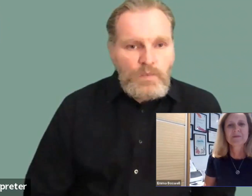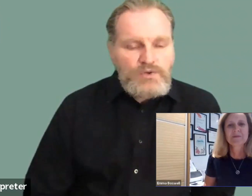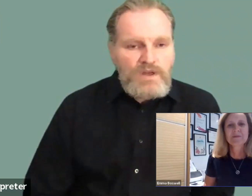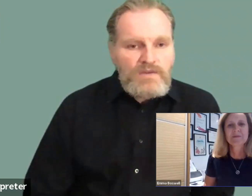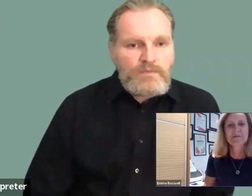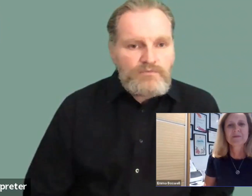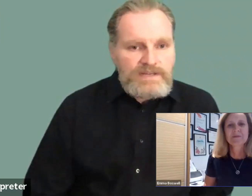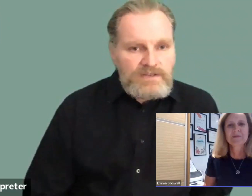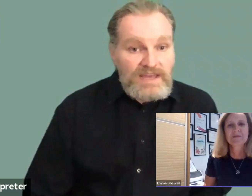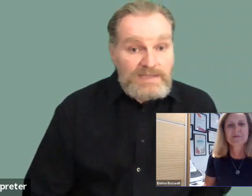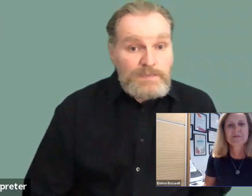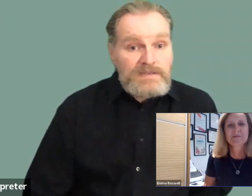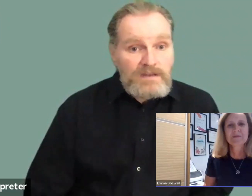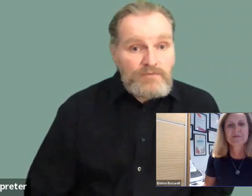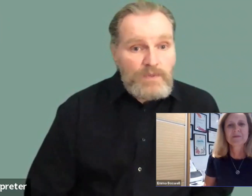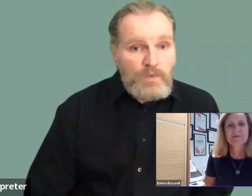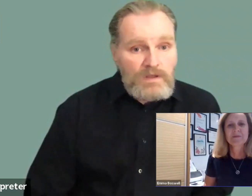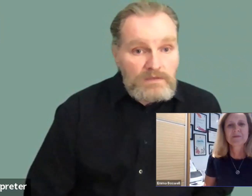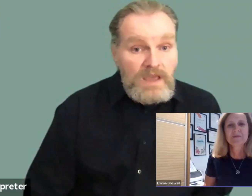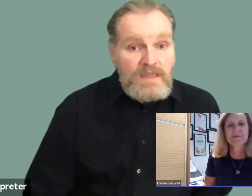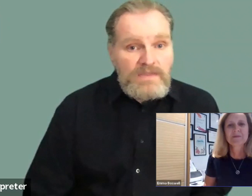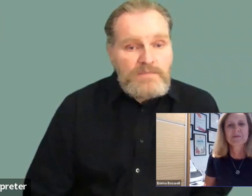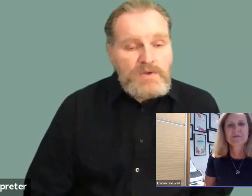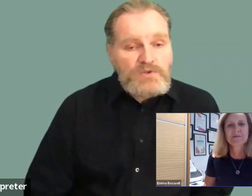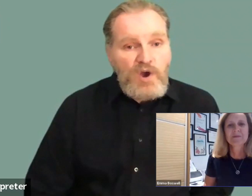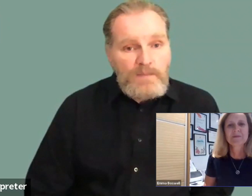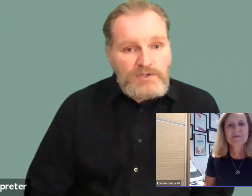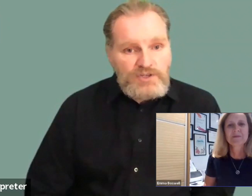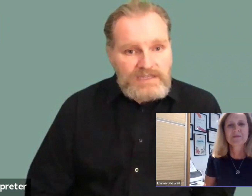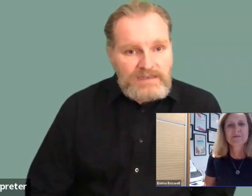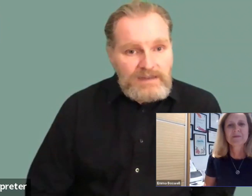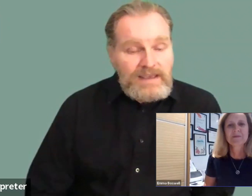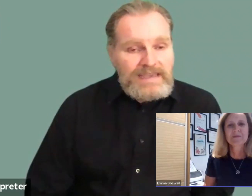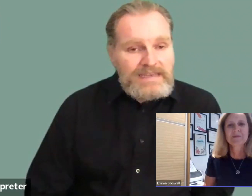we do know from research that has been done around the world that the most common gene is